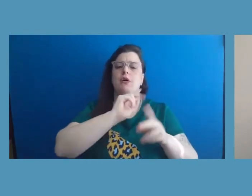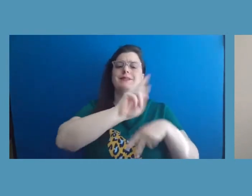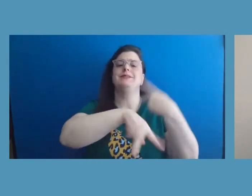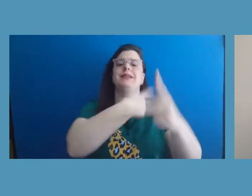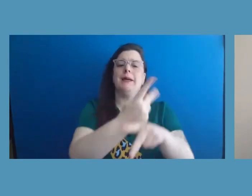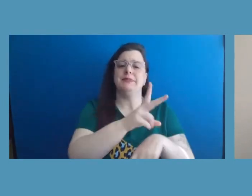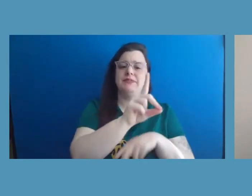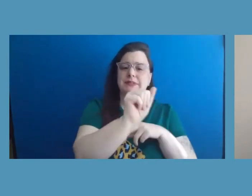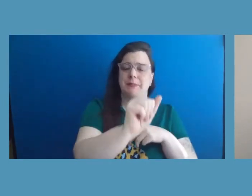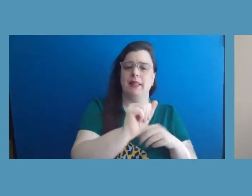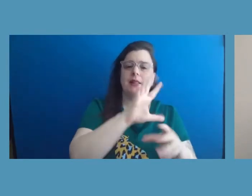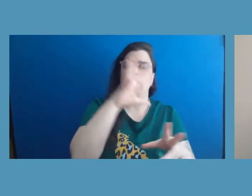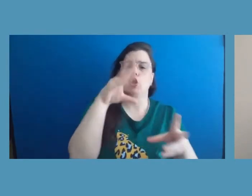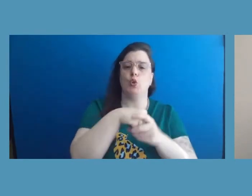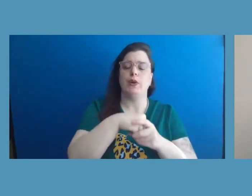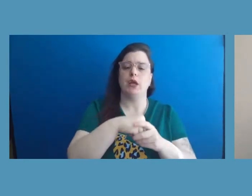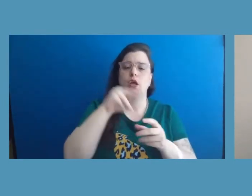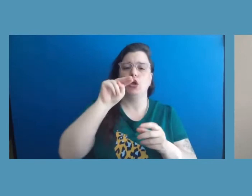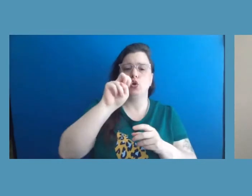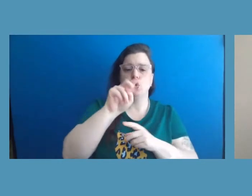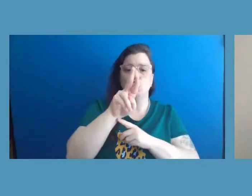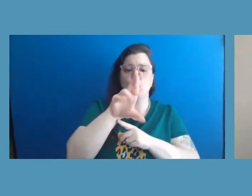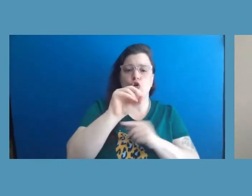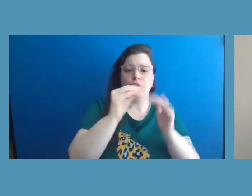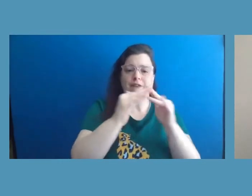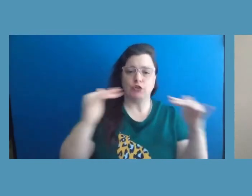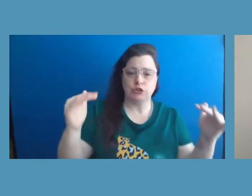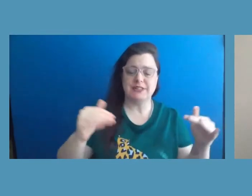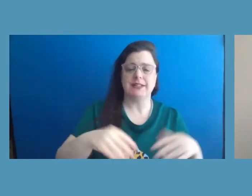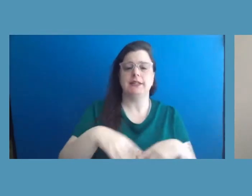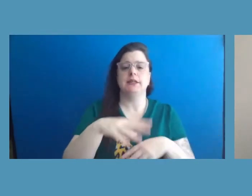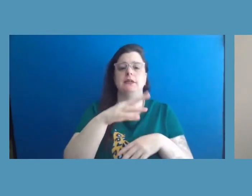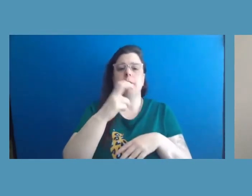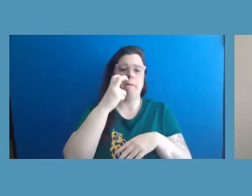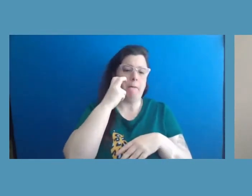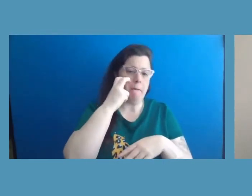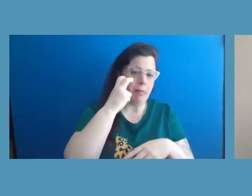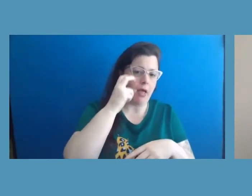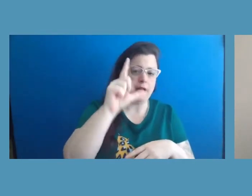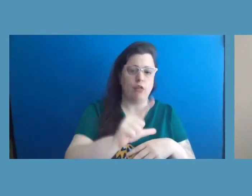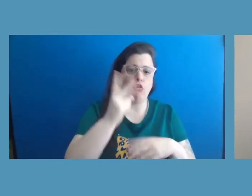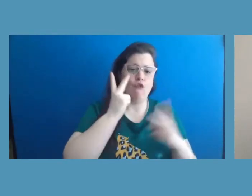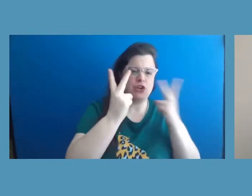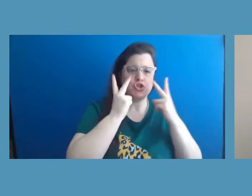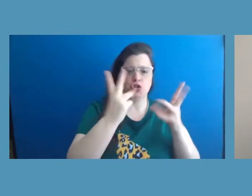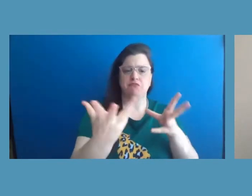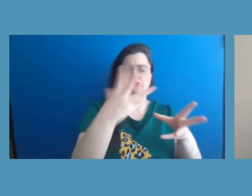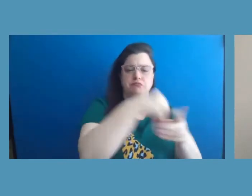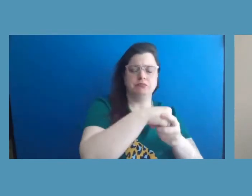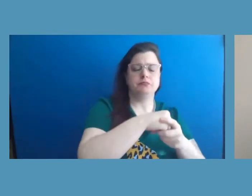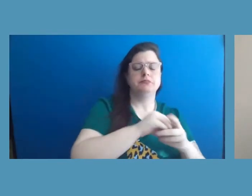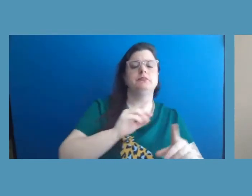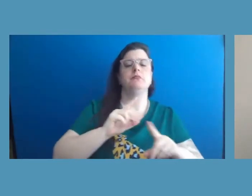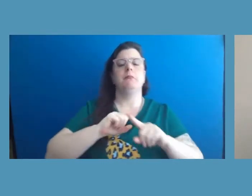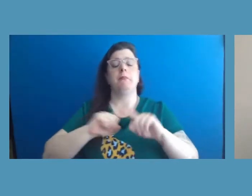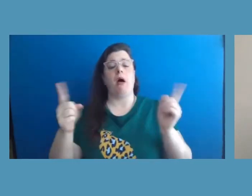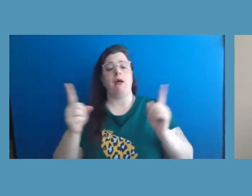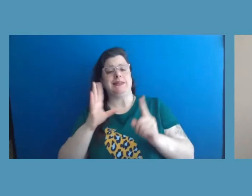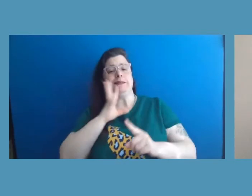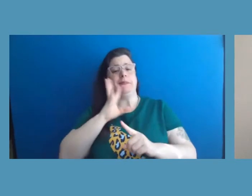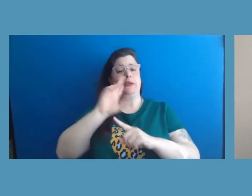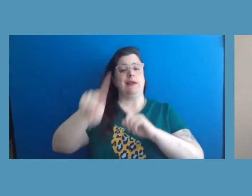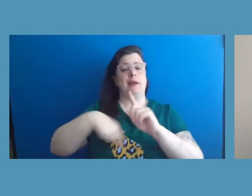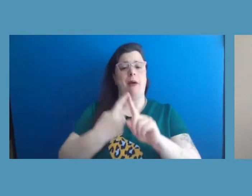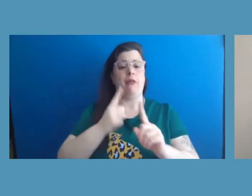does apply to others of different varieties as well as blind people and visually impaired,